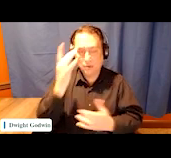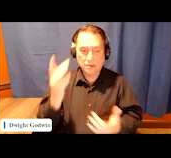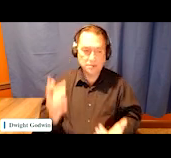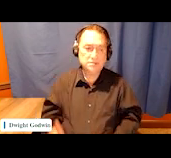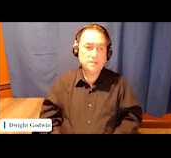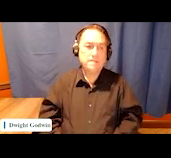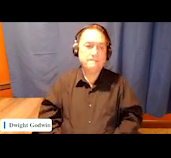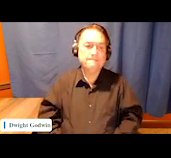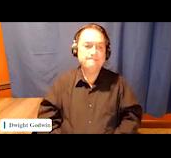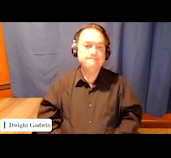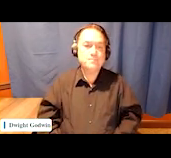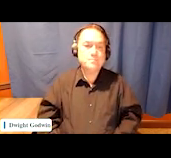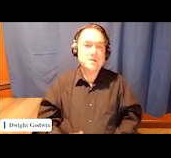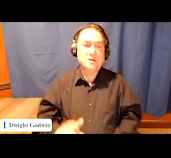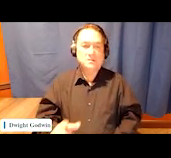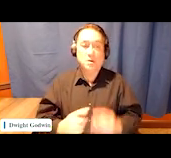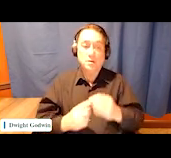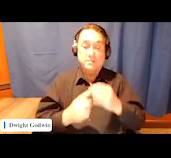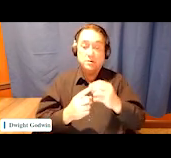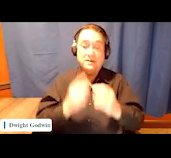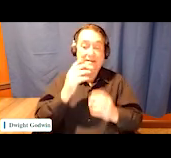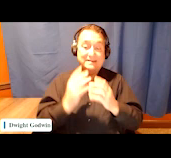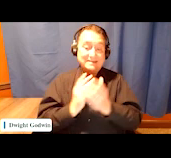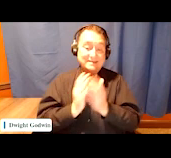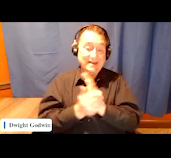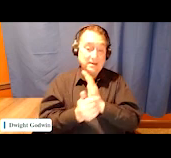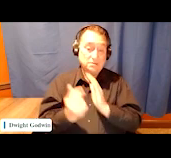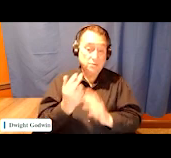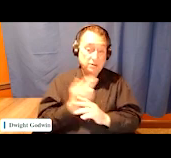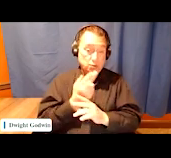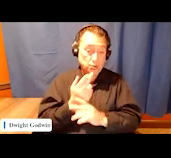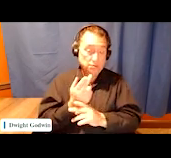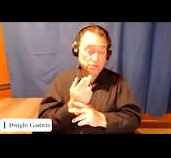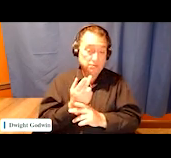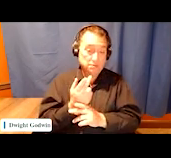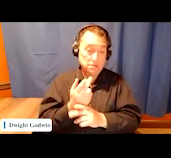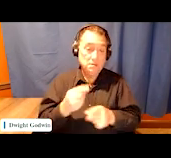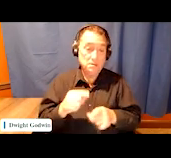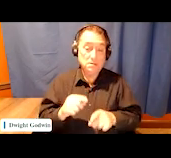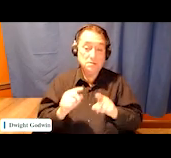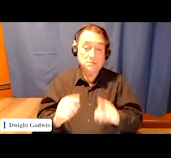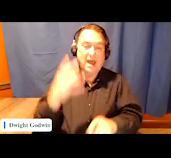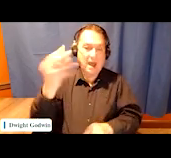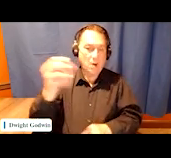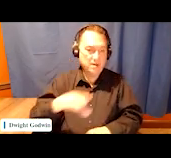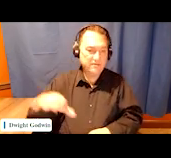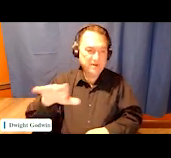Okay. So the most unique skills that we use and utilize during out in the field is our lived experience.